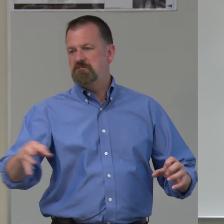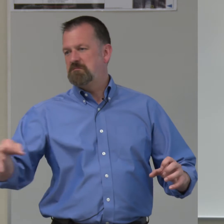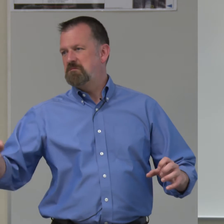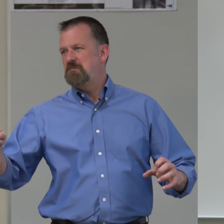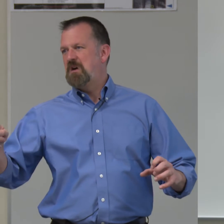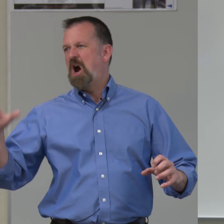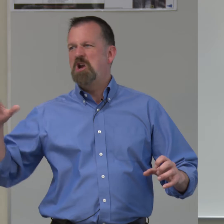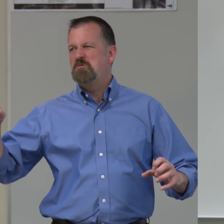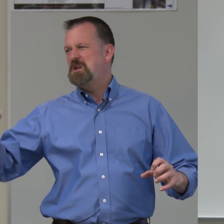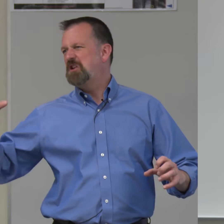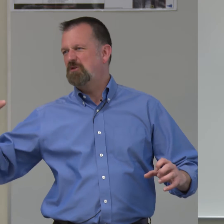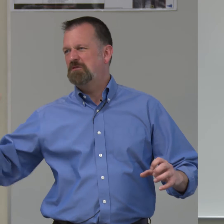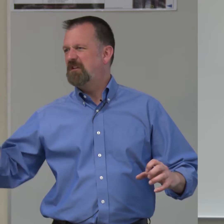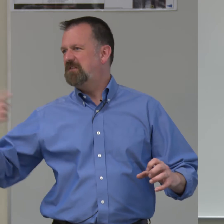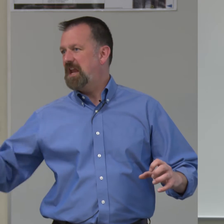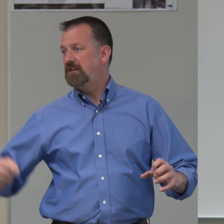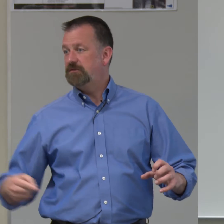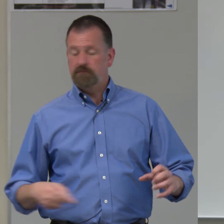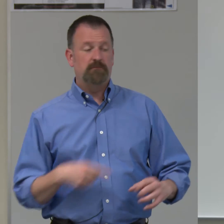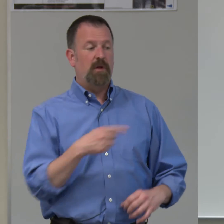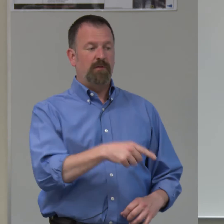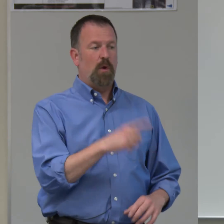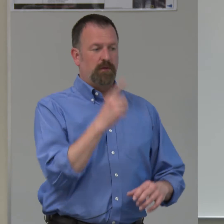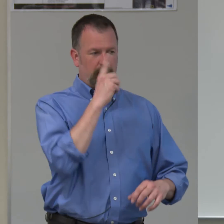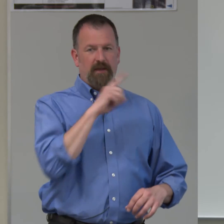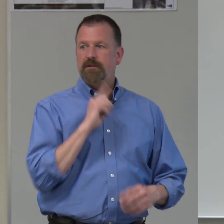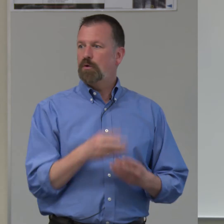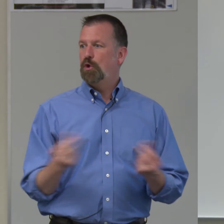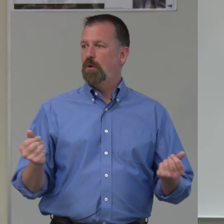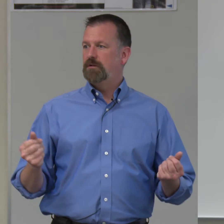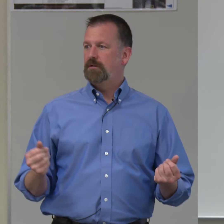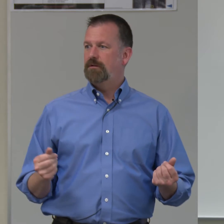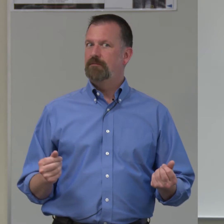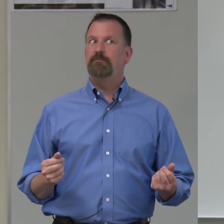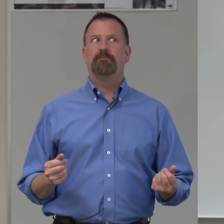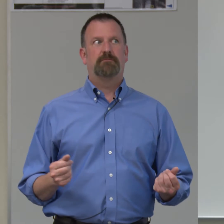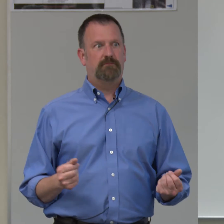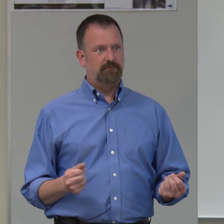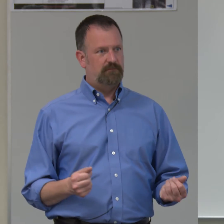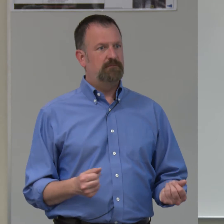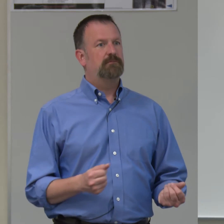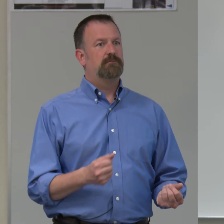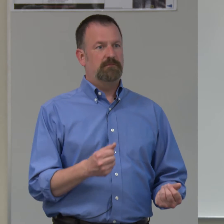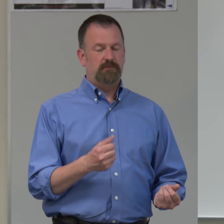literally hundreds of days, and these mice are cured, so I think this is a good example